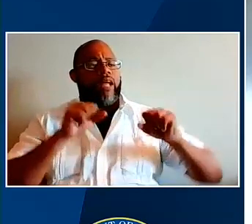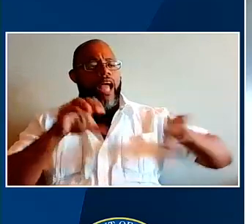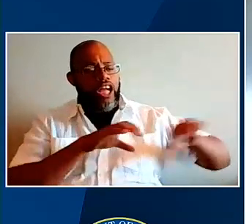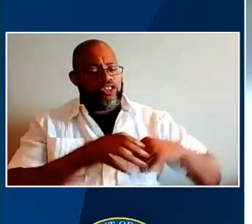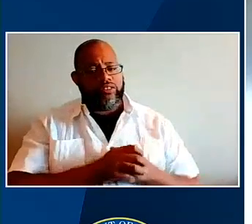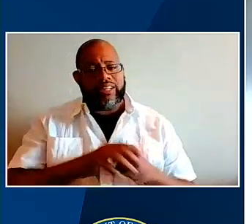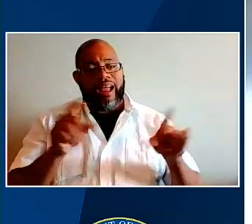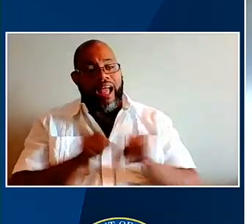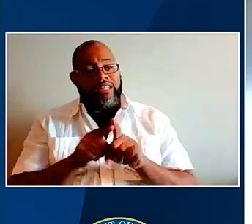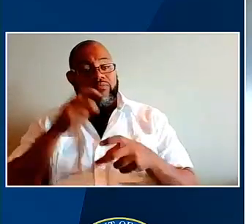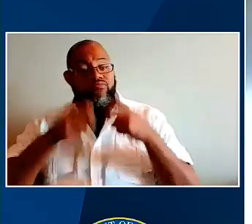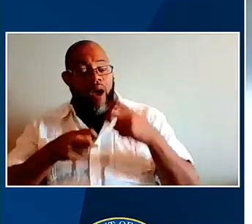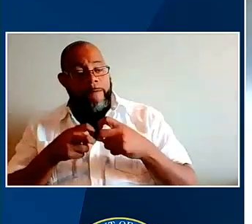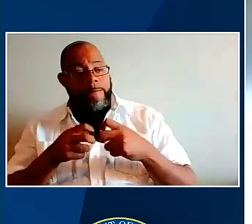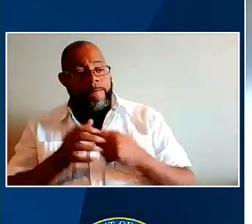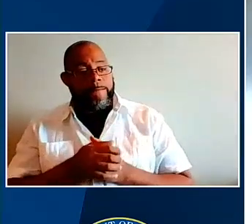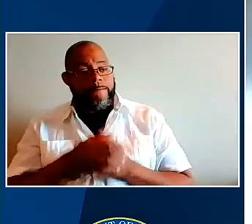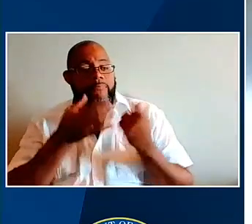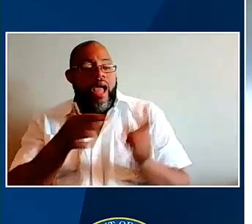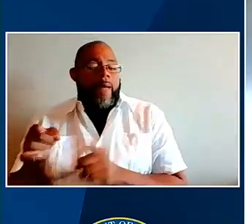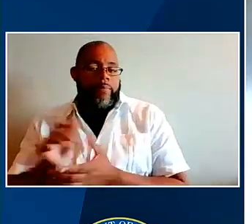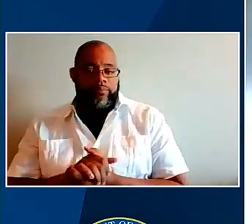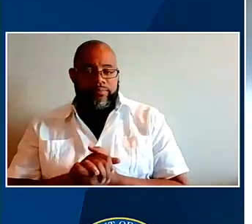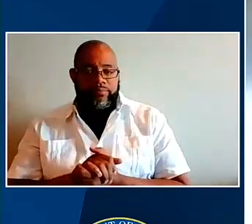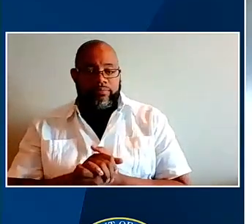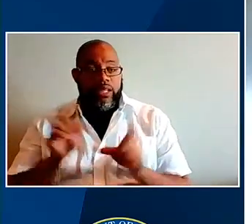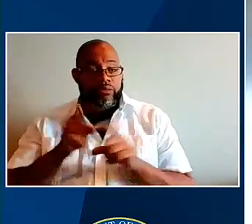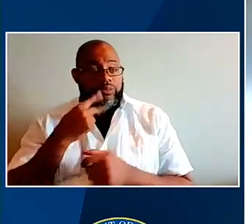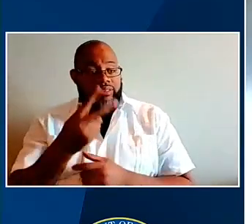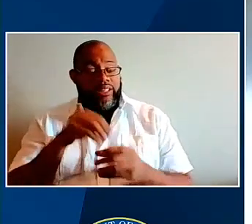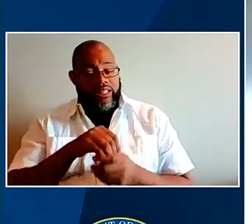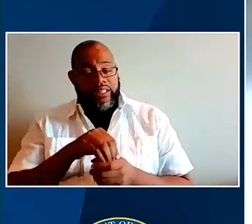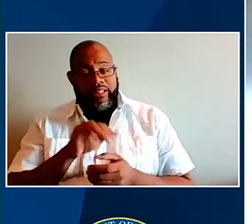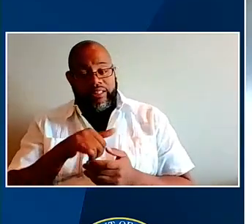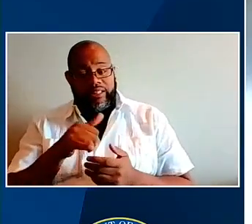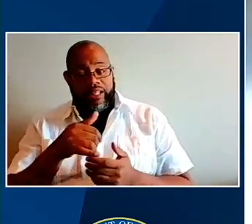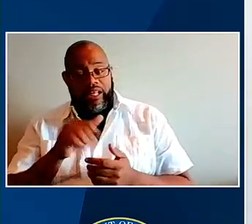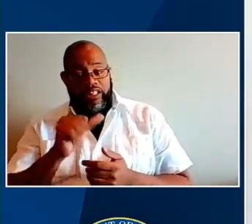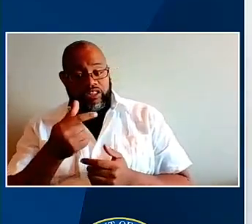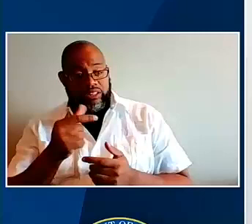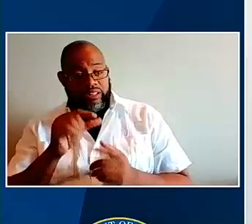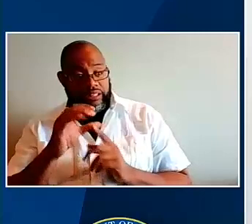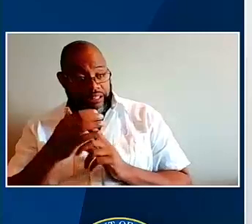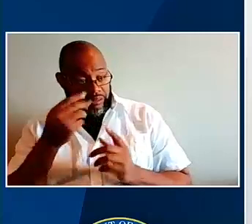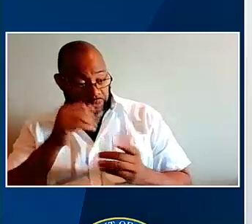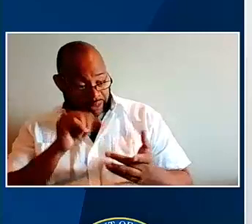problems are occurring. And as we have seen in the AG cases, when they do take action, typically after